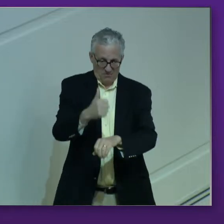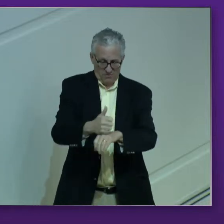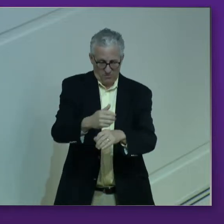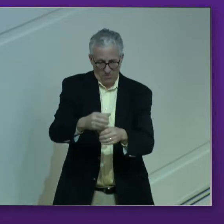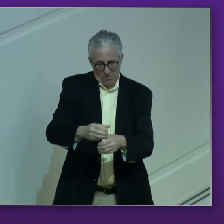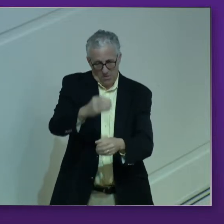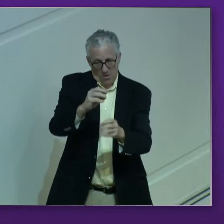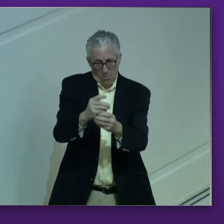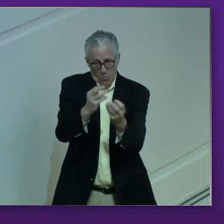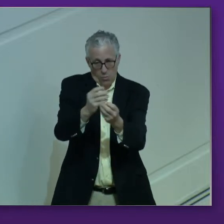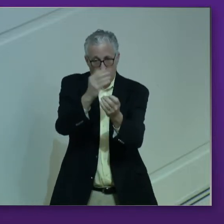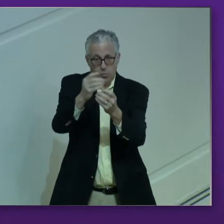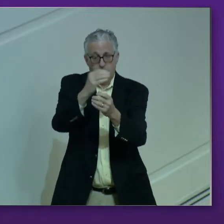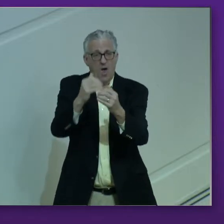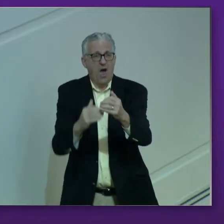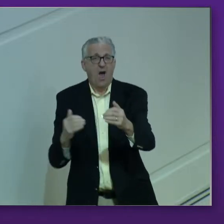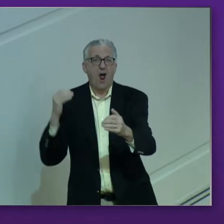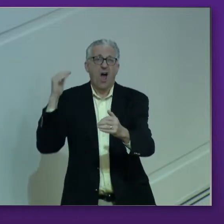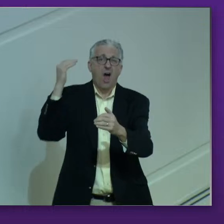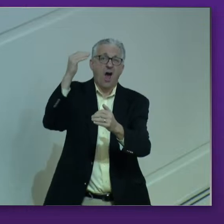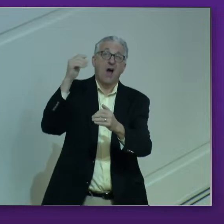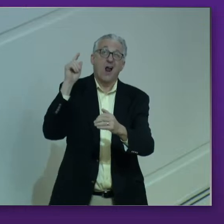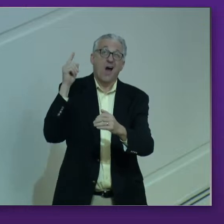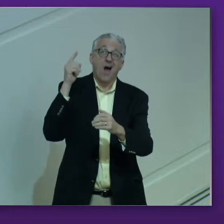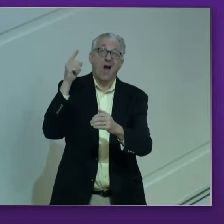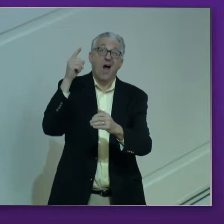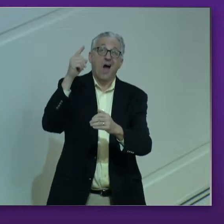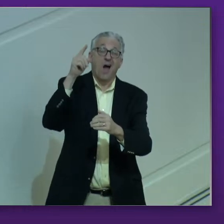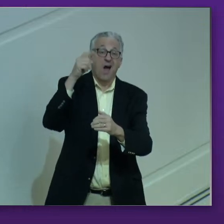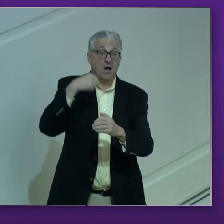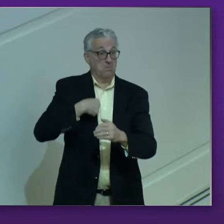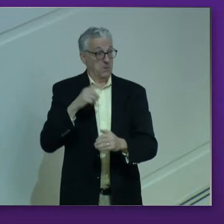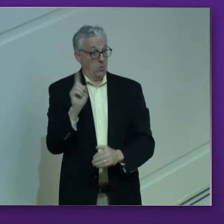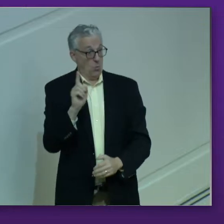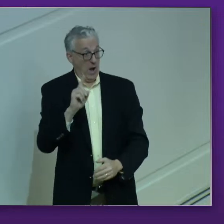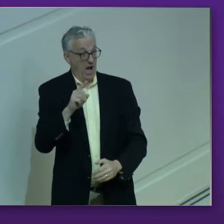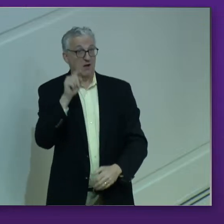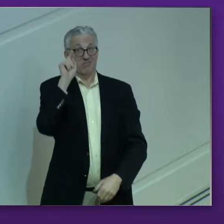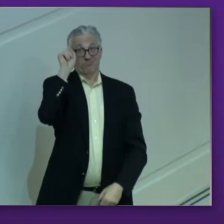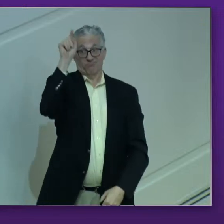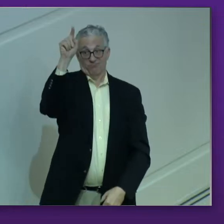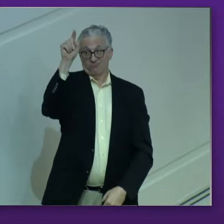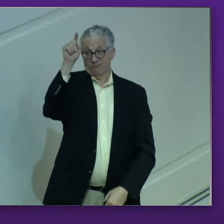MELTS LIKE LEMON DROPS HIGH ABOVE THE CHIMNEY TOPS